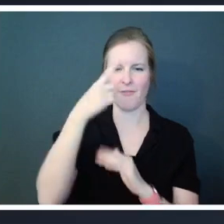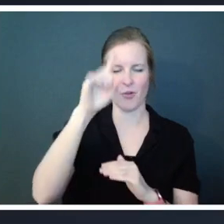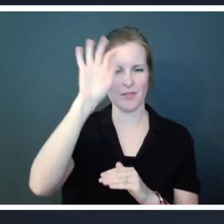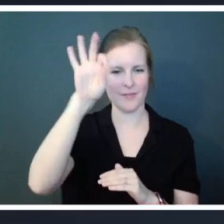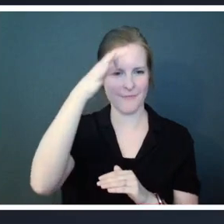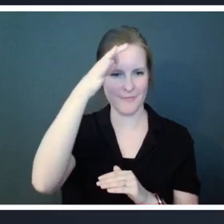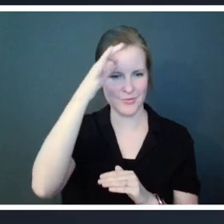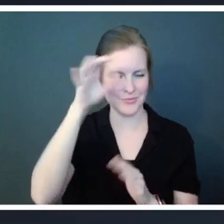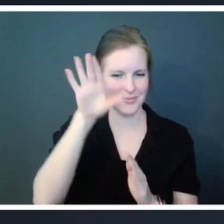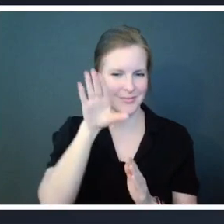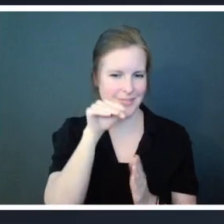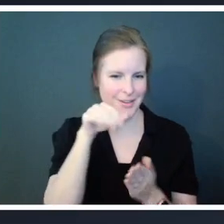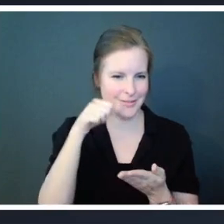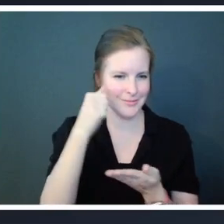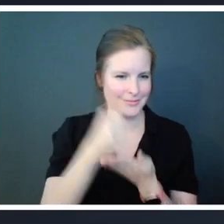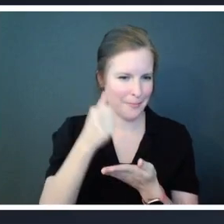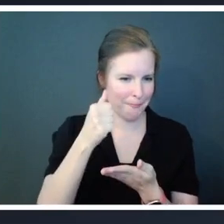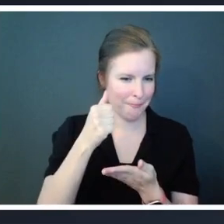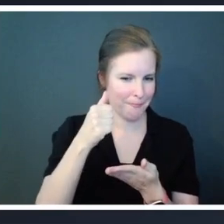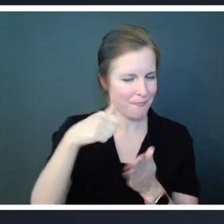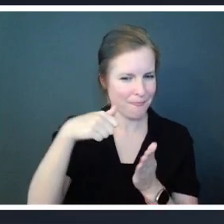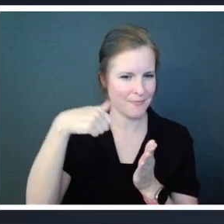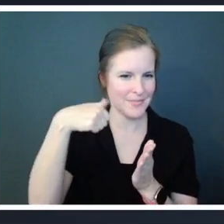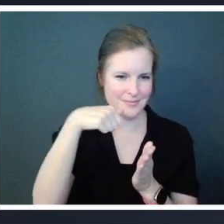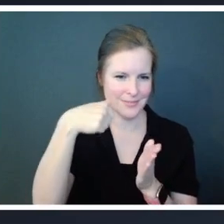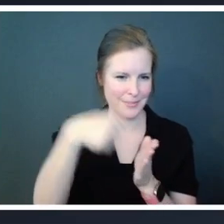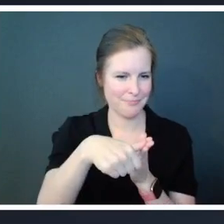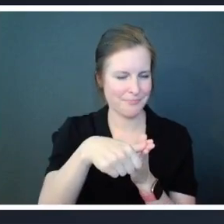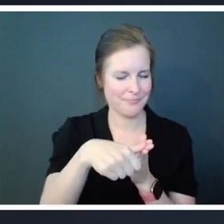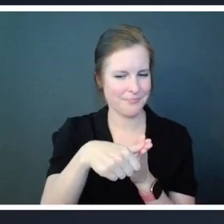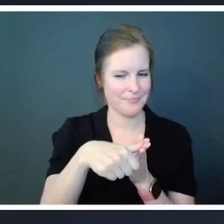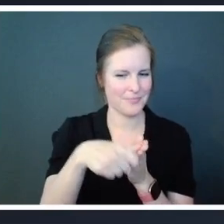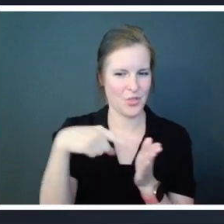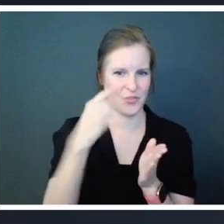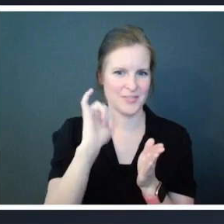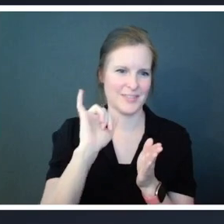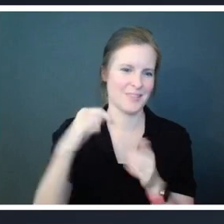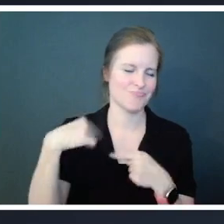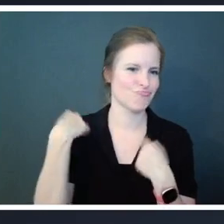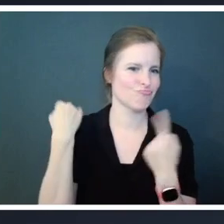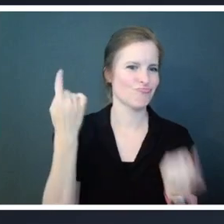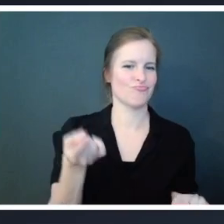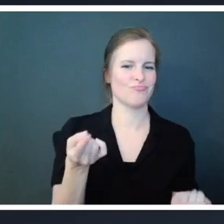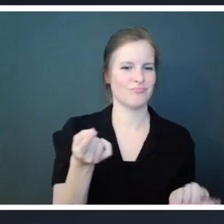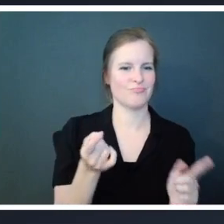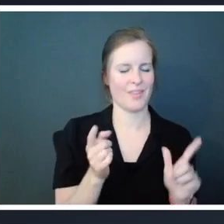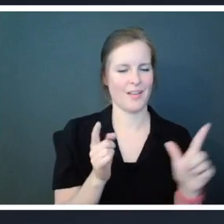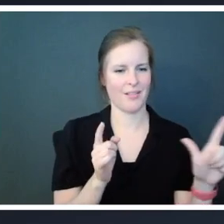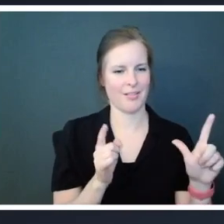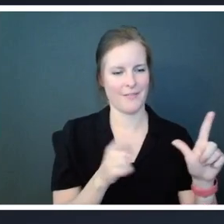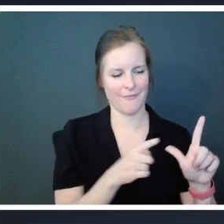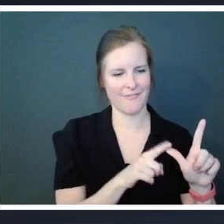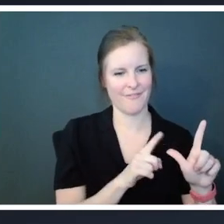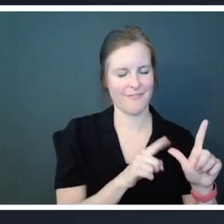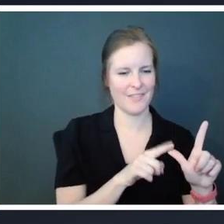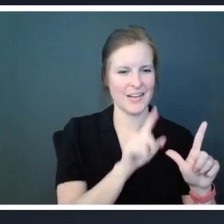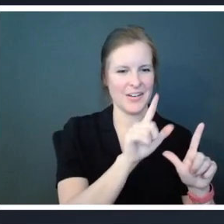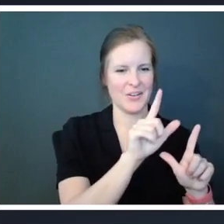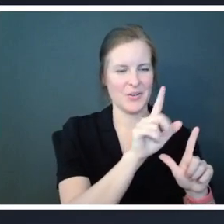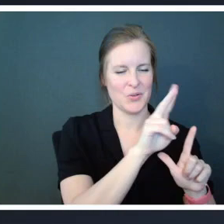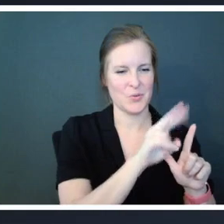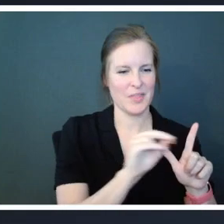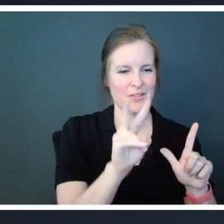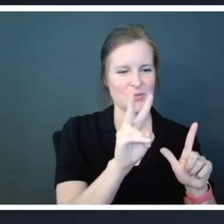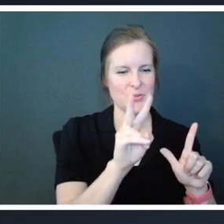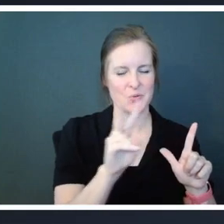over the past few decades. So, from left to right, or these are from 2002, 2005, and 2001.